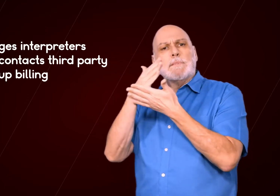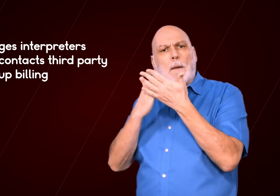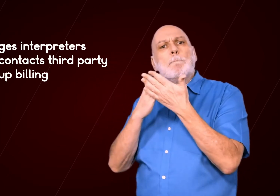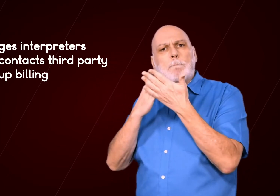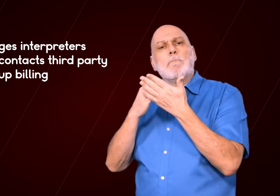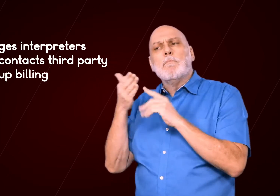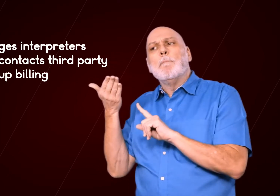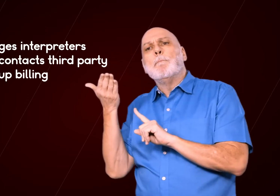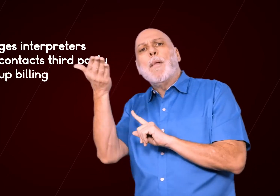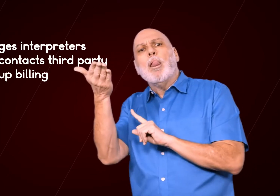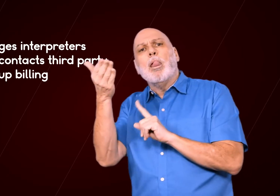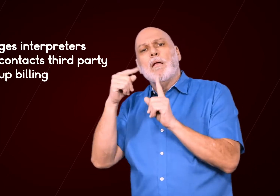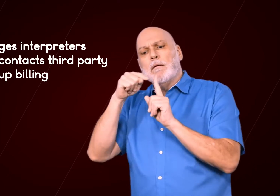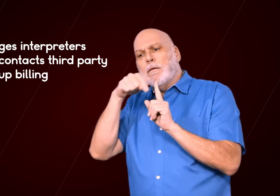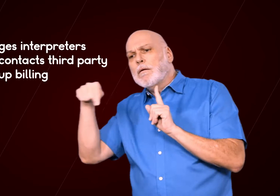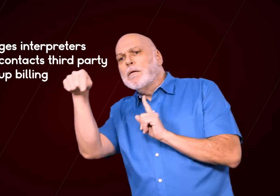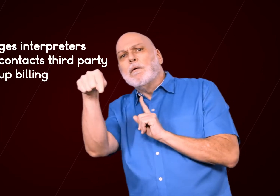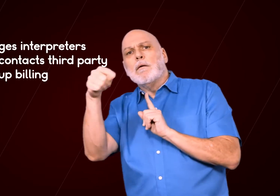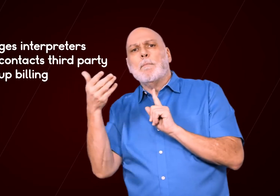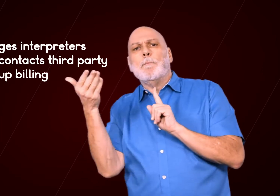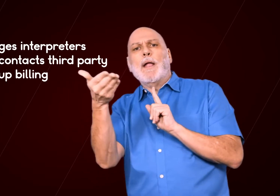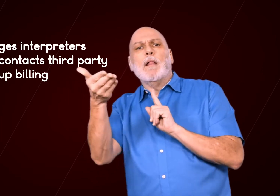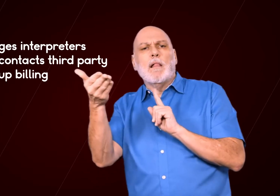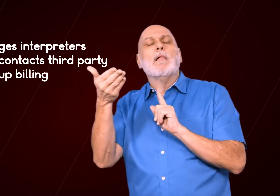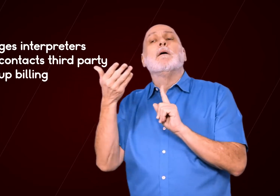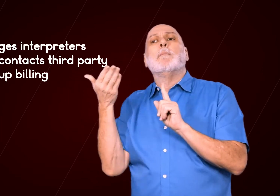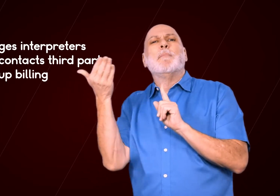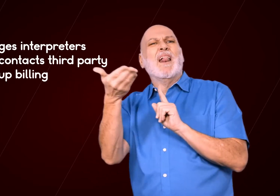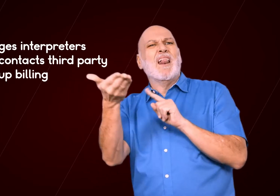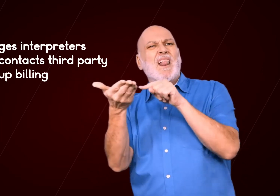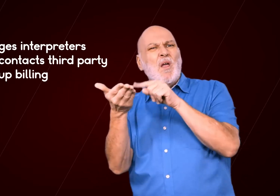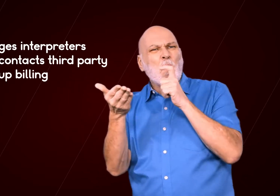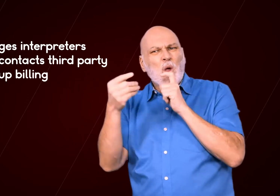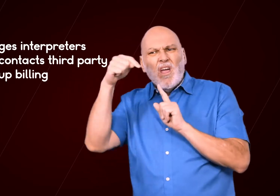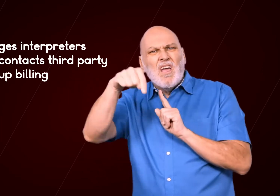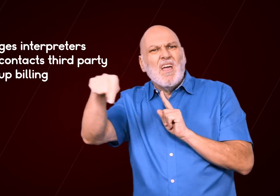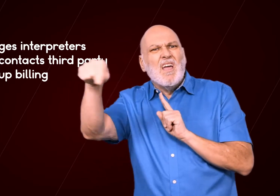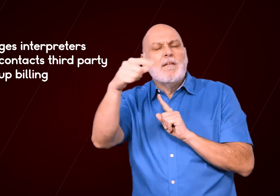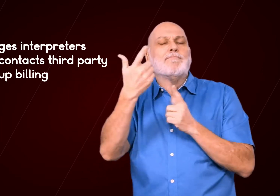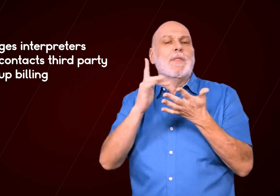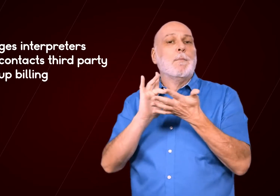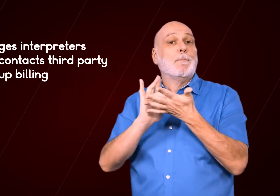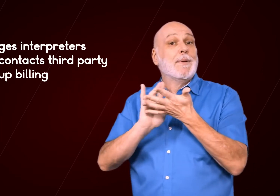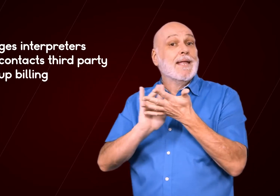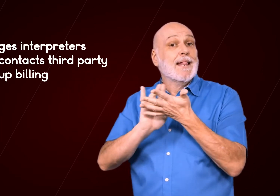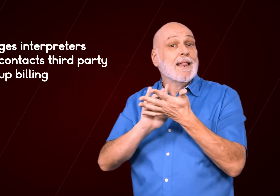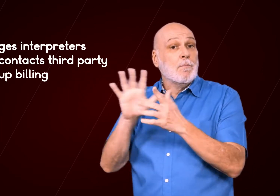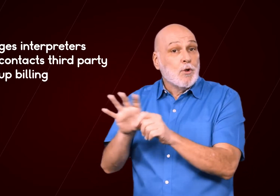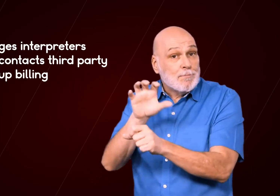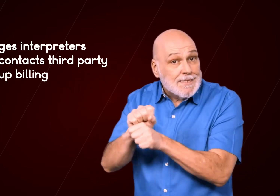with the third party that should be paying for it including